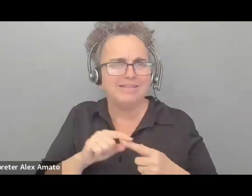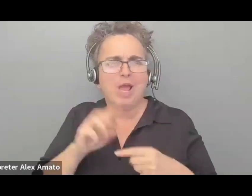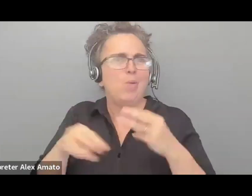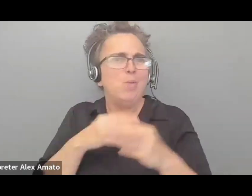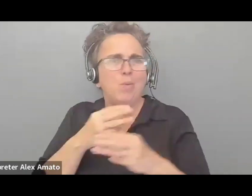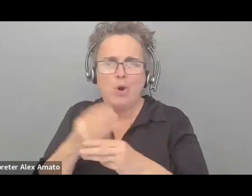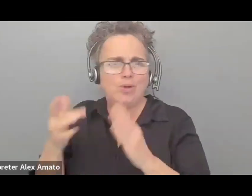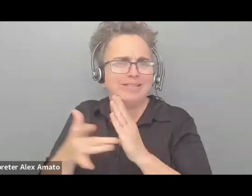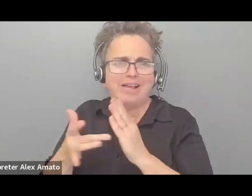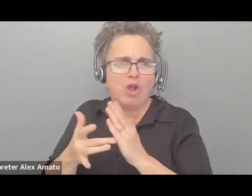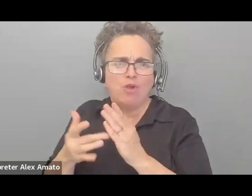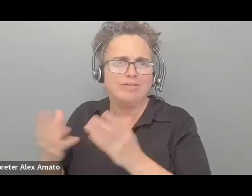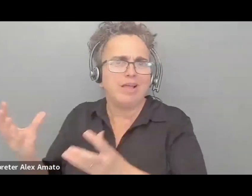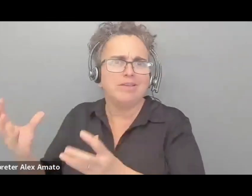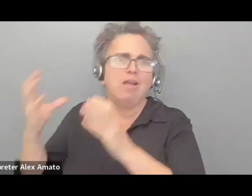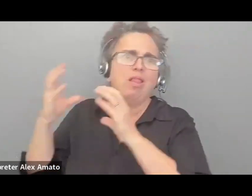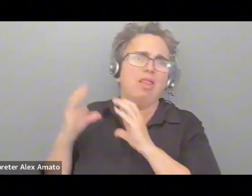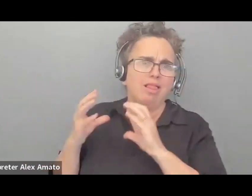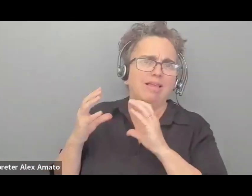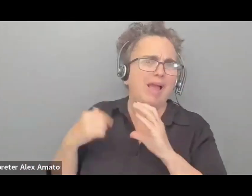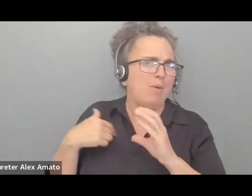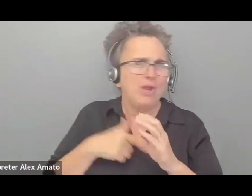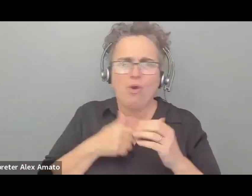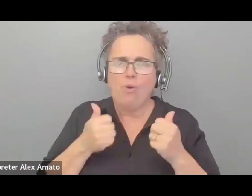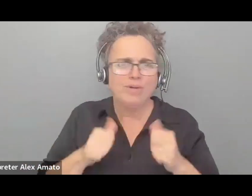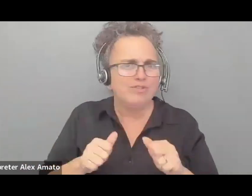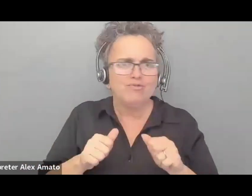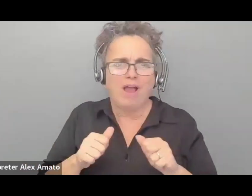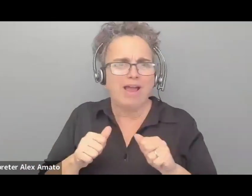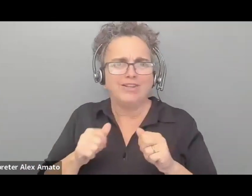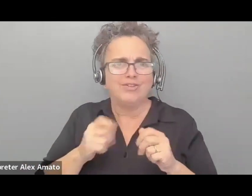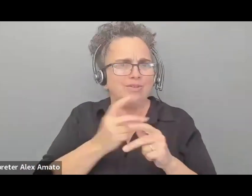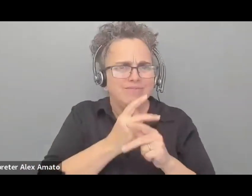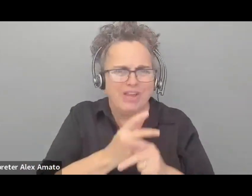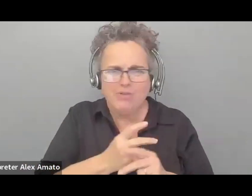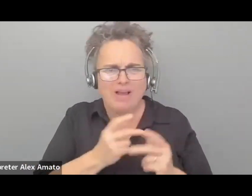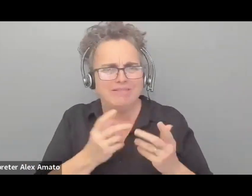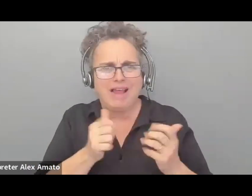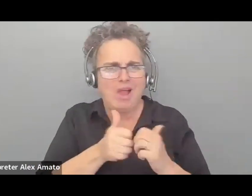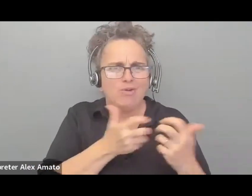and we're always trying to dismantle it. So just know that you're, you're not doing anything wrong